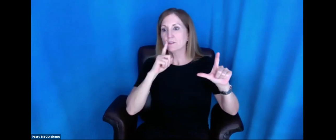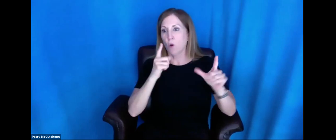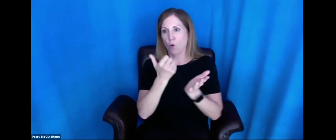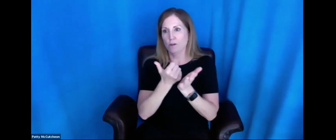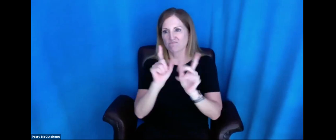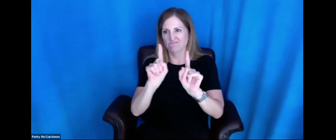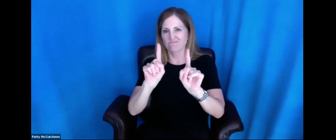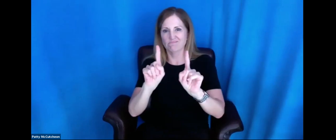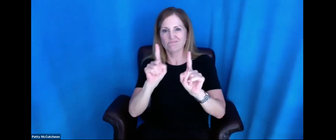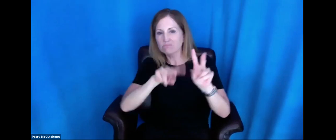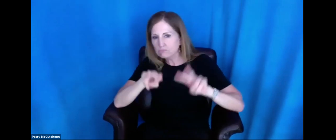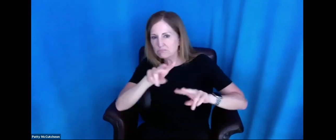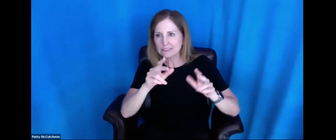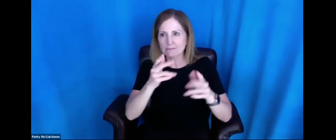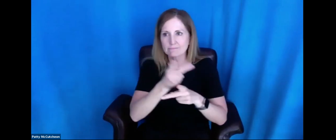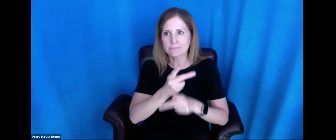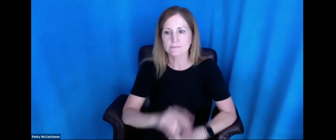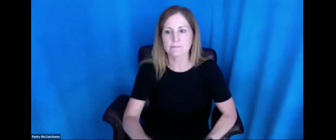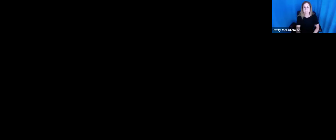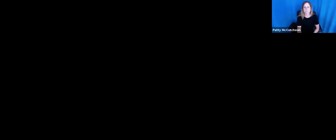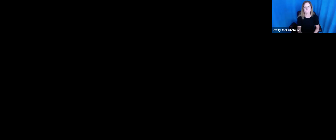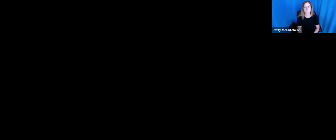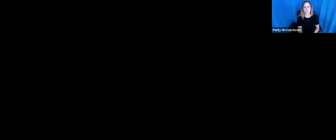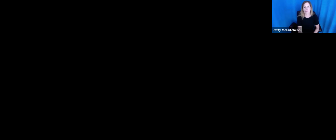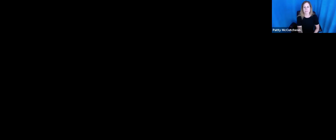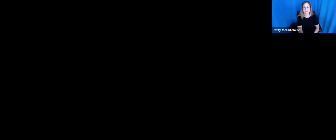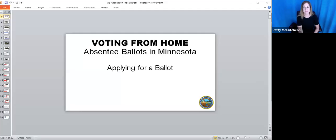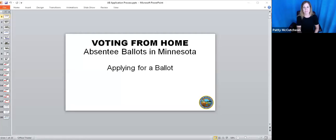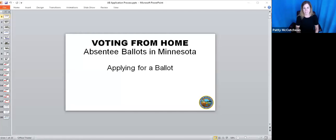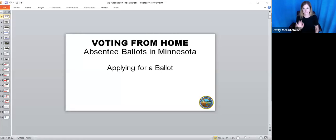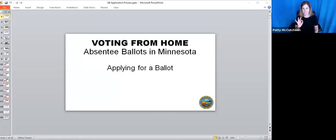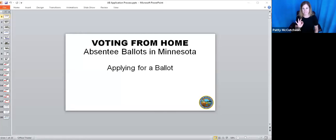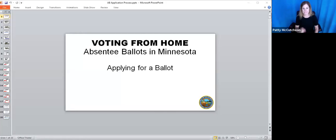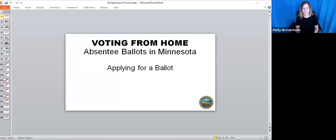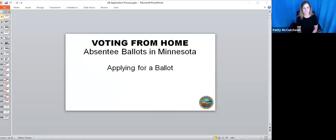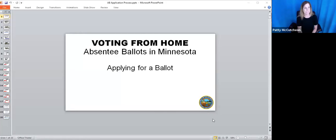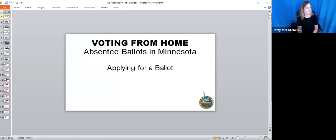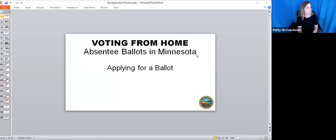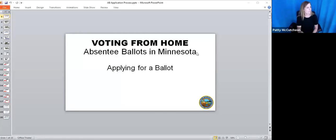Technological problems.